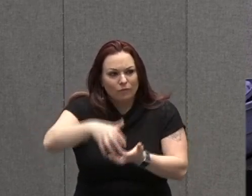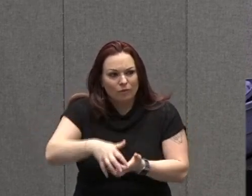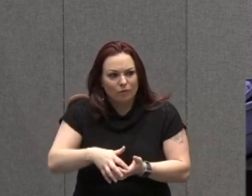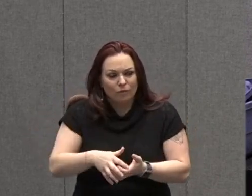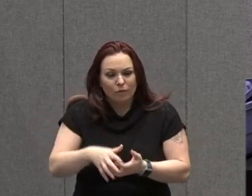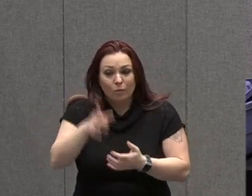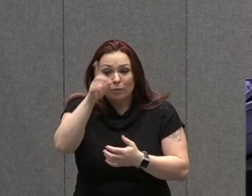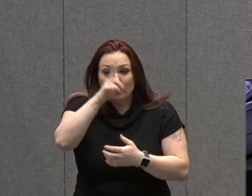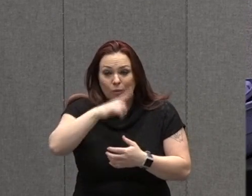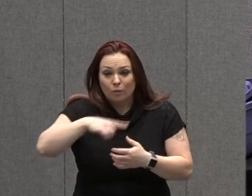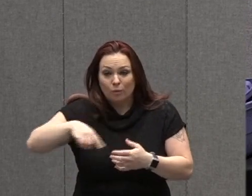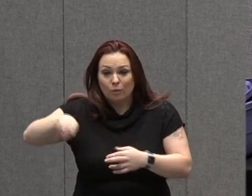woooooooo woooooo